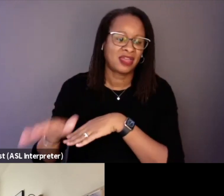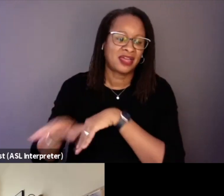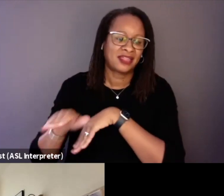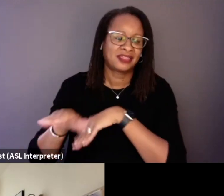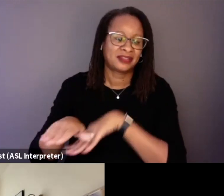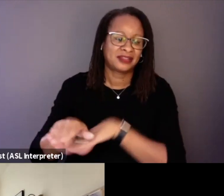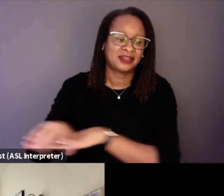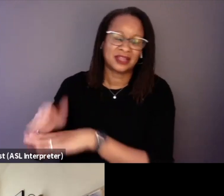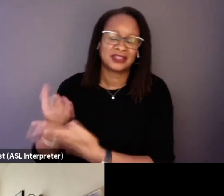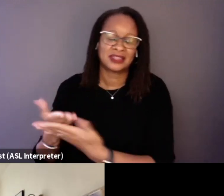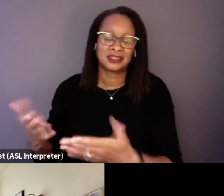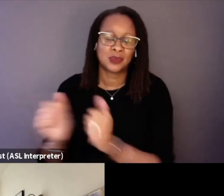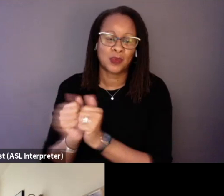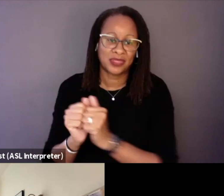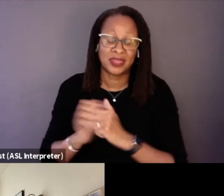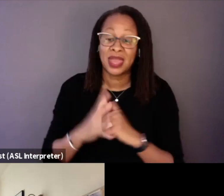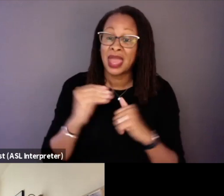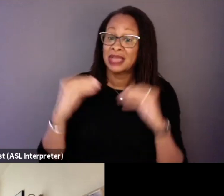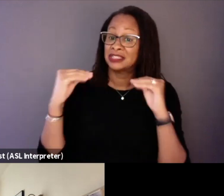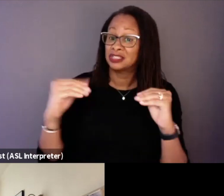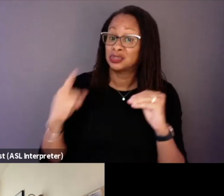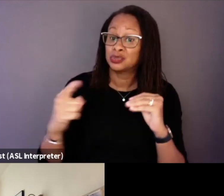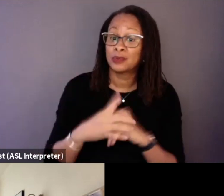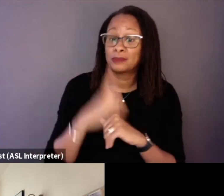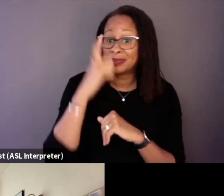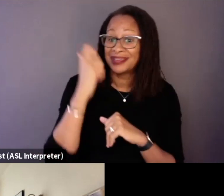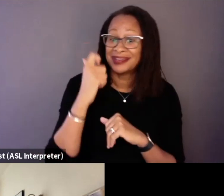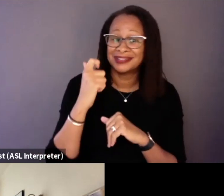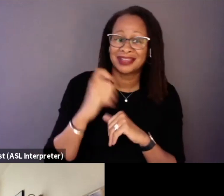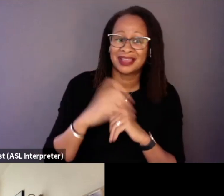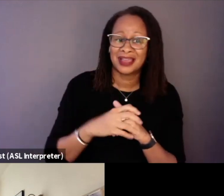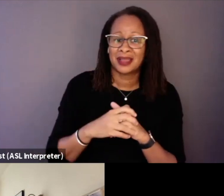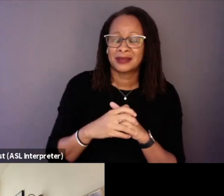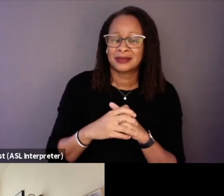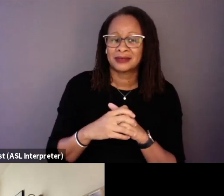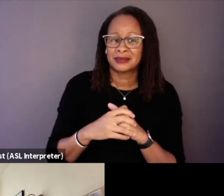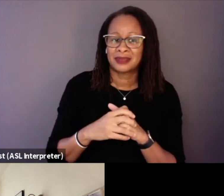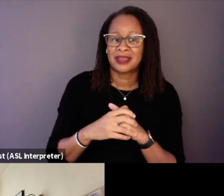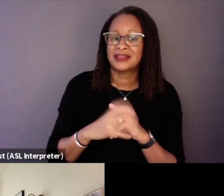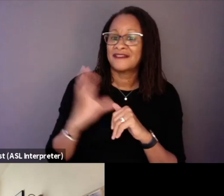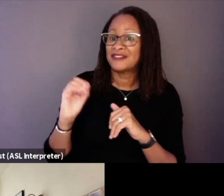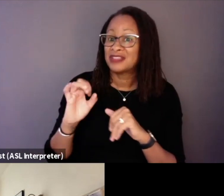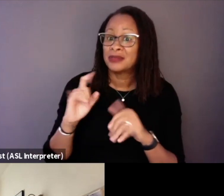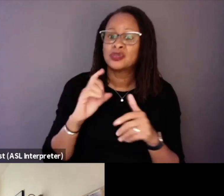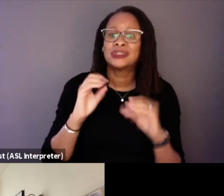And it teaches you because it's a 50, then it teaches you to move, so that you have to move